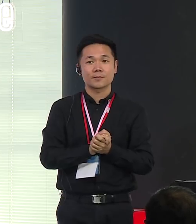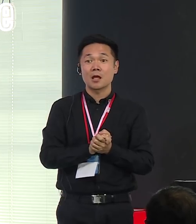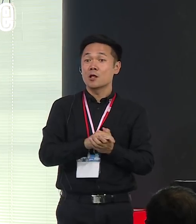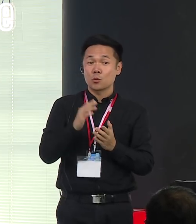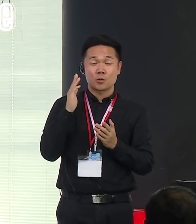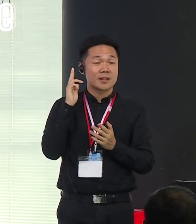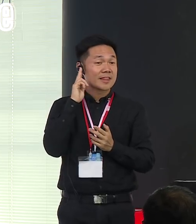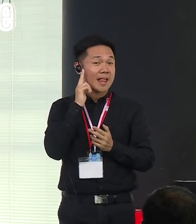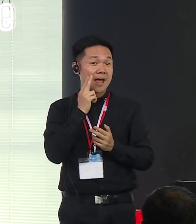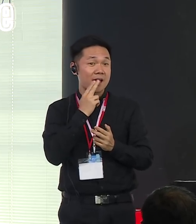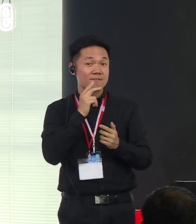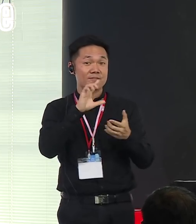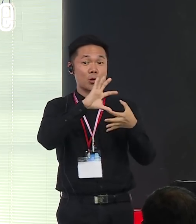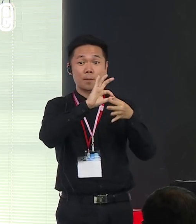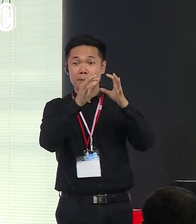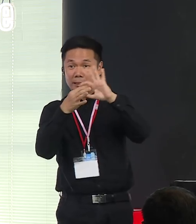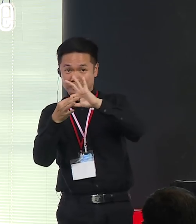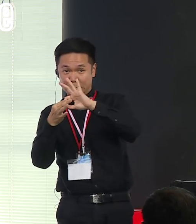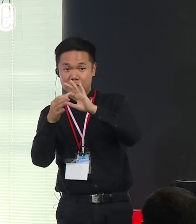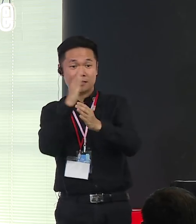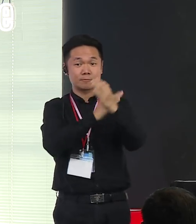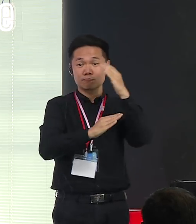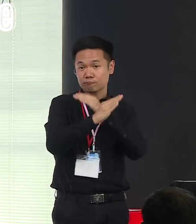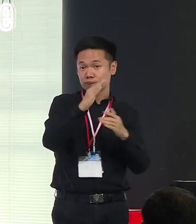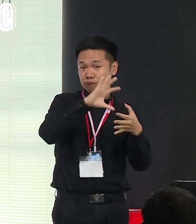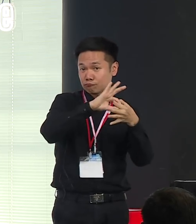Yugi Takahashi with impaired hearing impressed the audience very much.